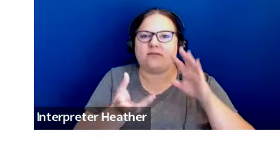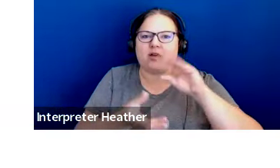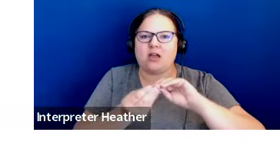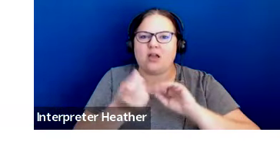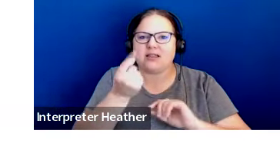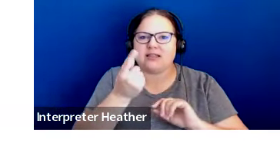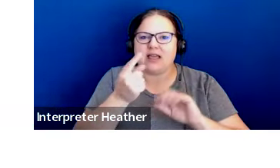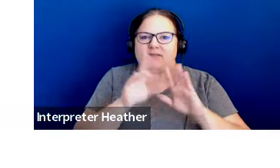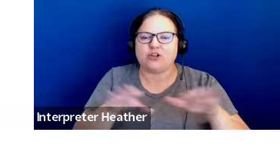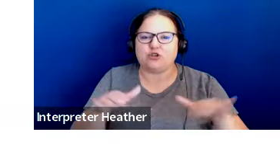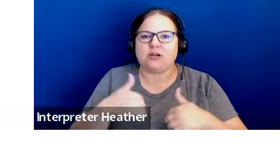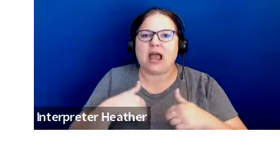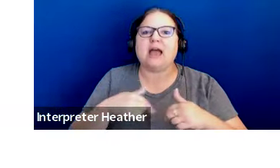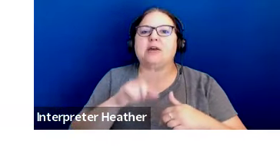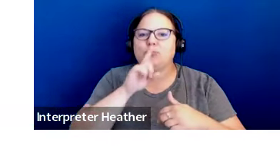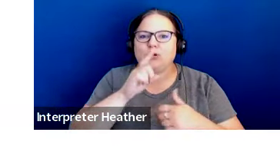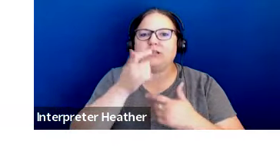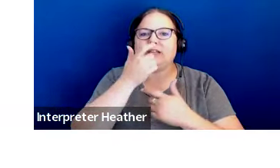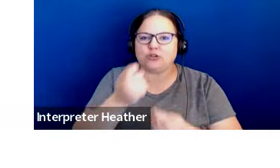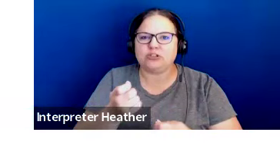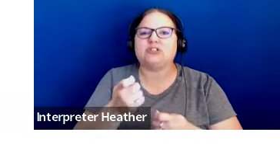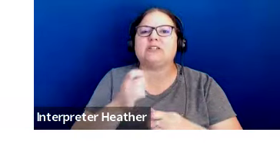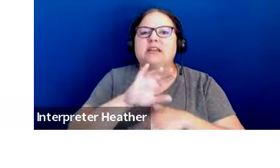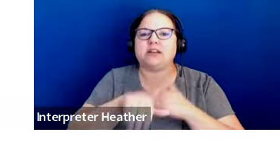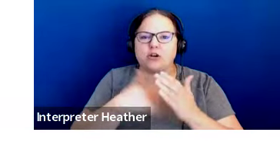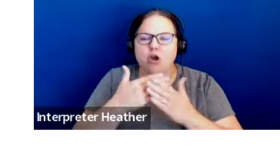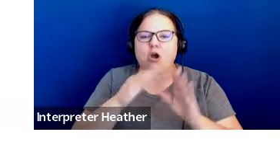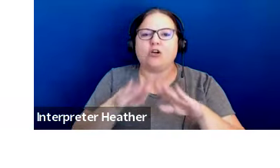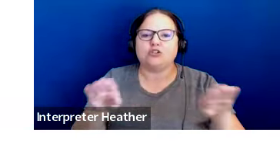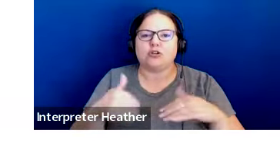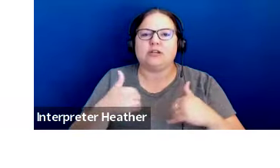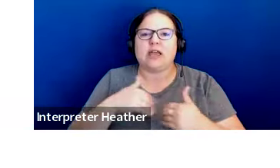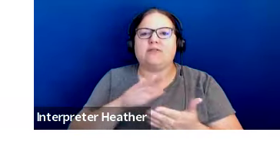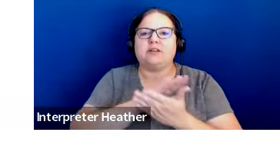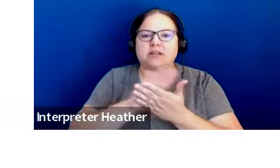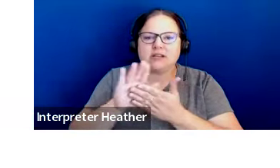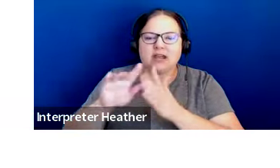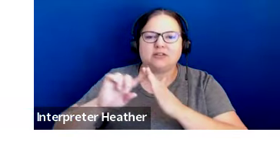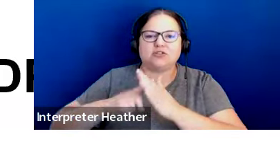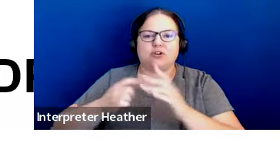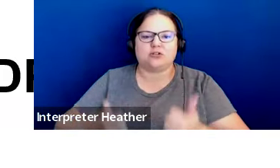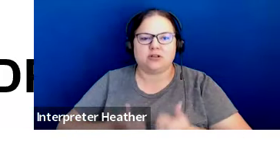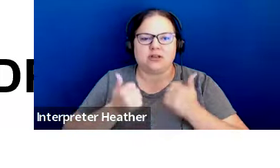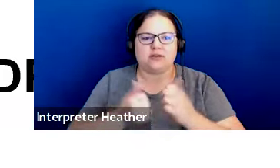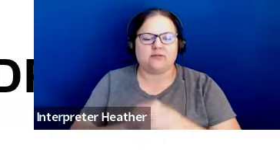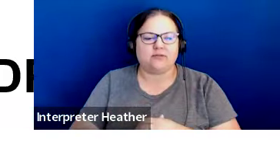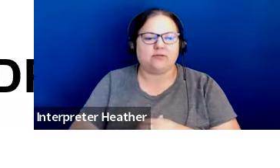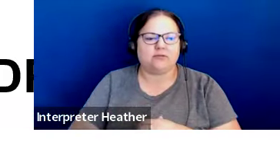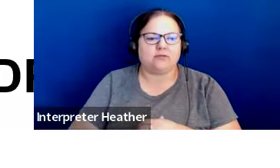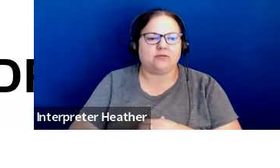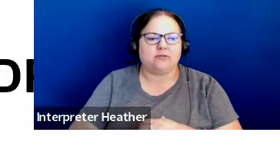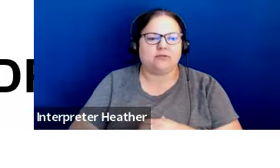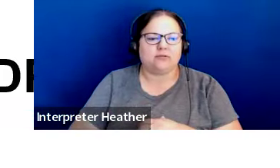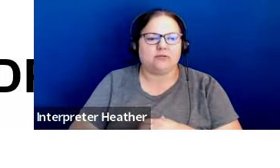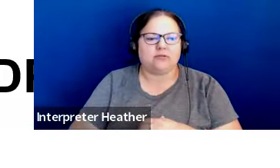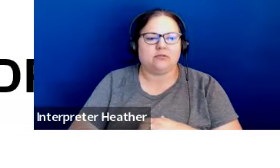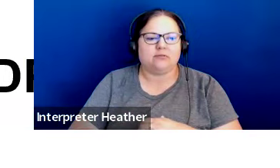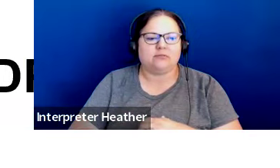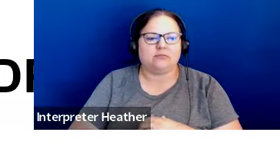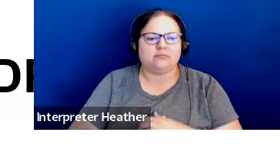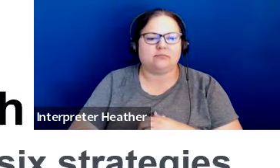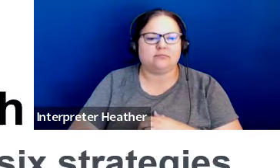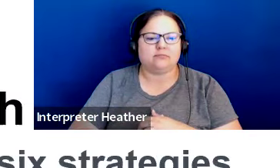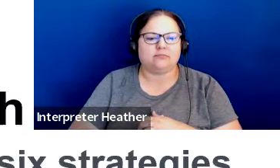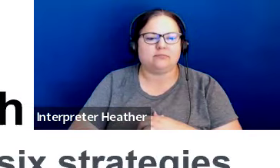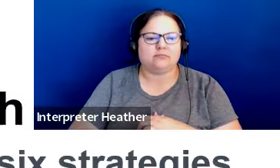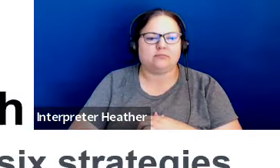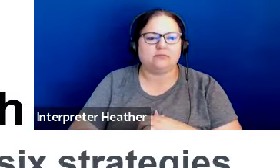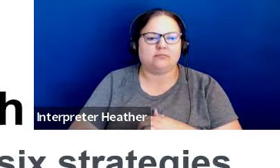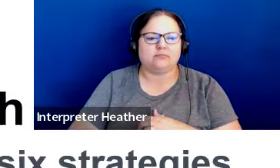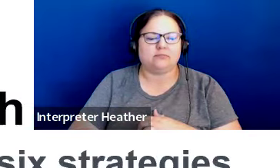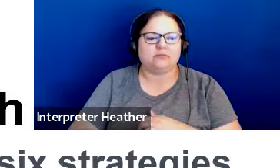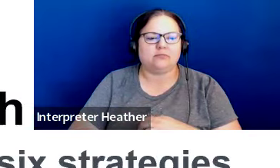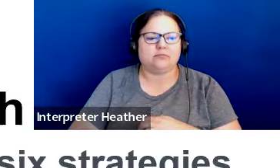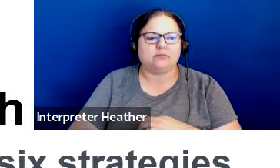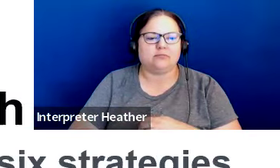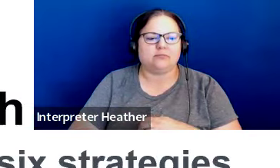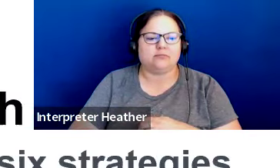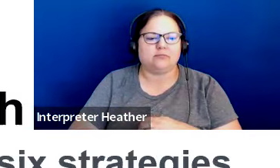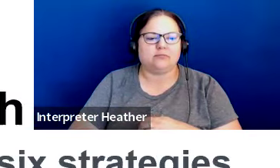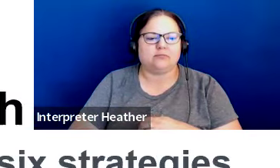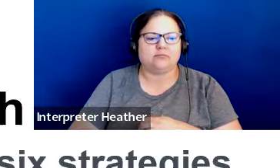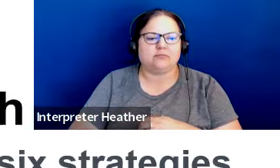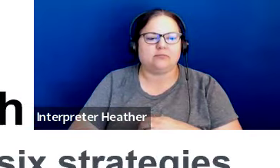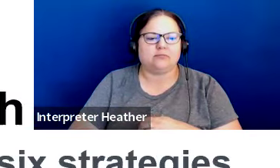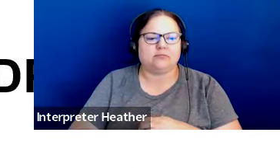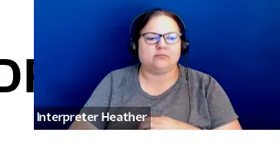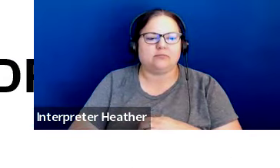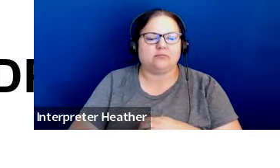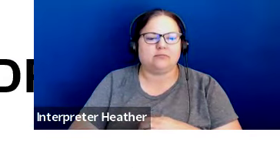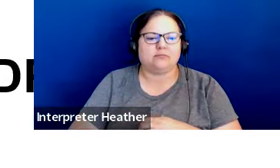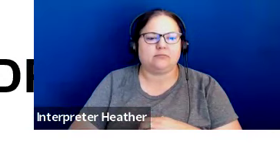children have a clean start, next slide. Next slide, please. I'm sorry. Would you go back to